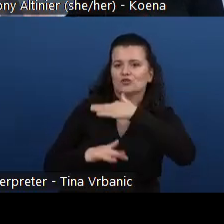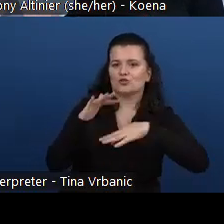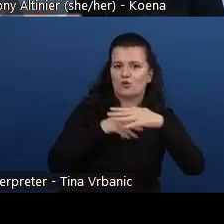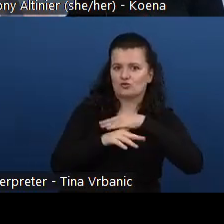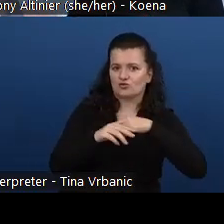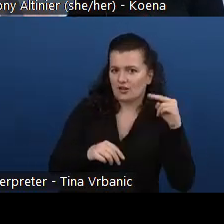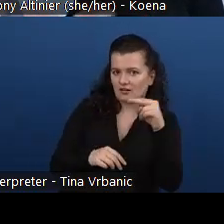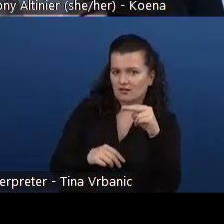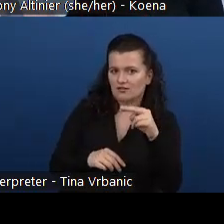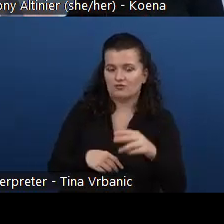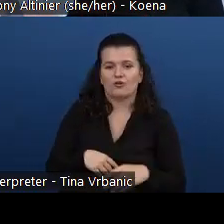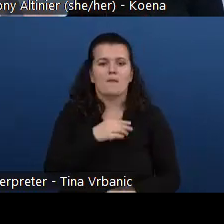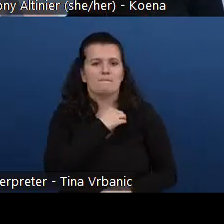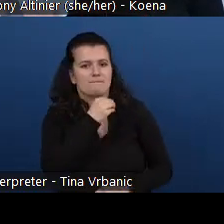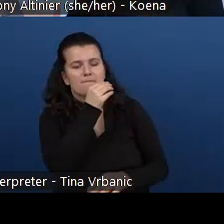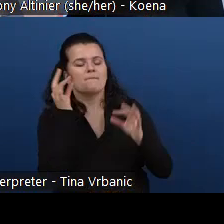we are not disabled.